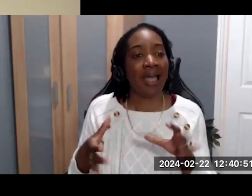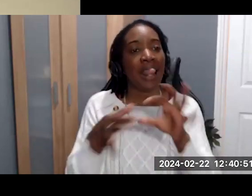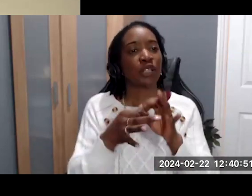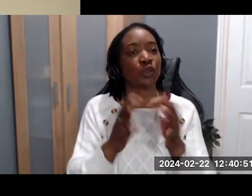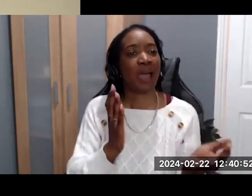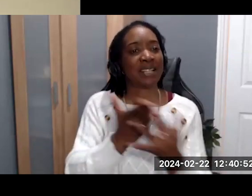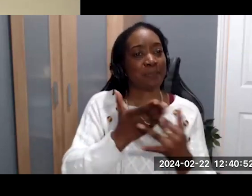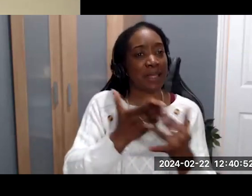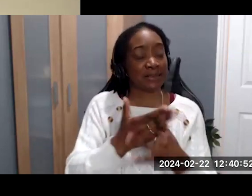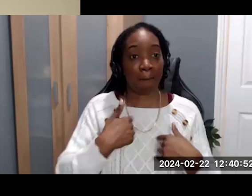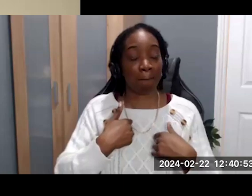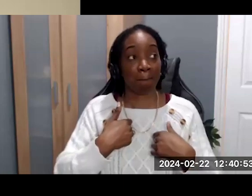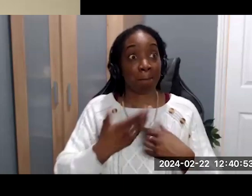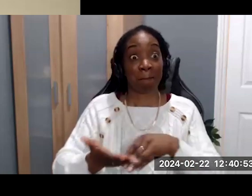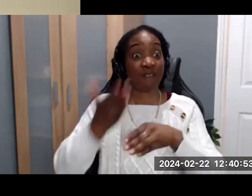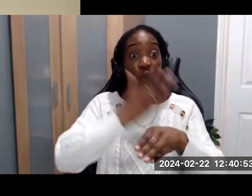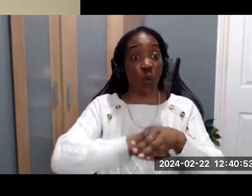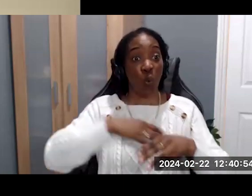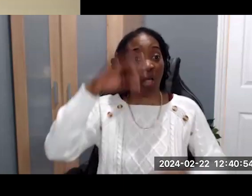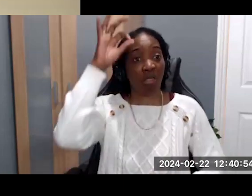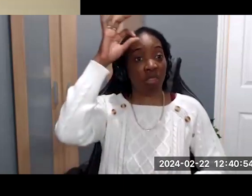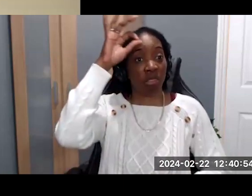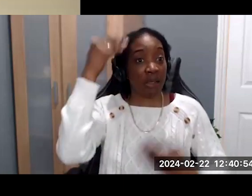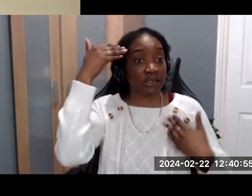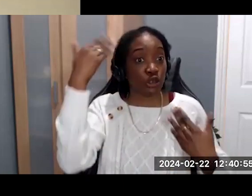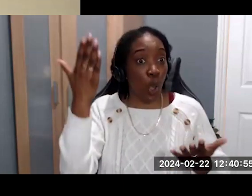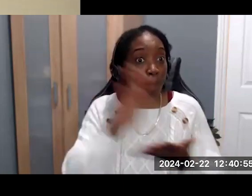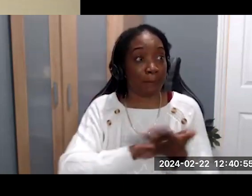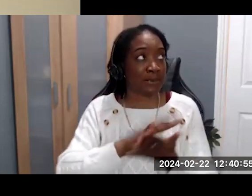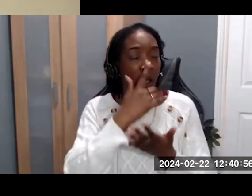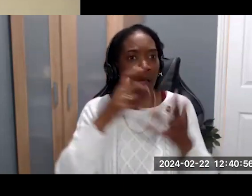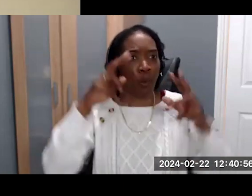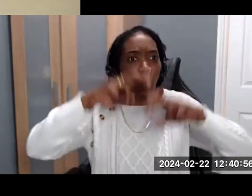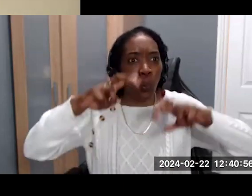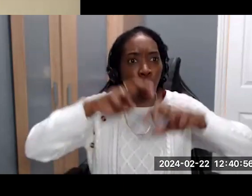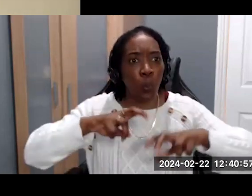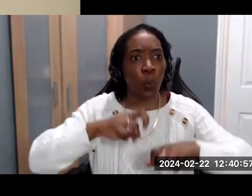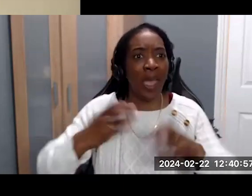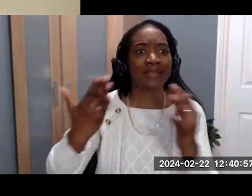was not aware of them before so it was useful to delve deeper into the accessibility needs of my